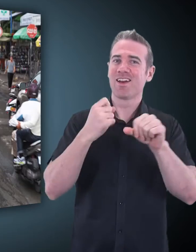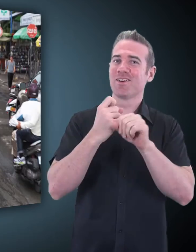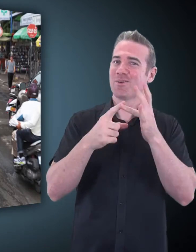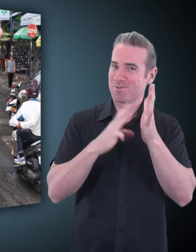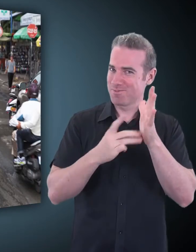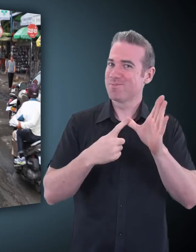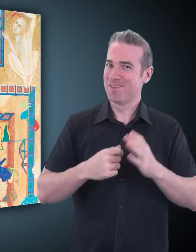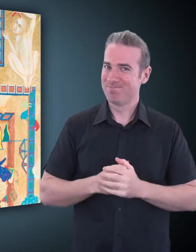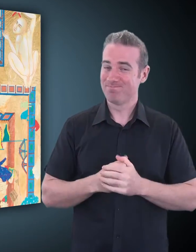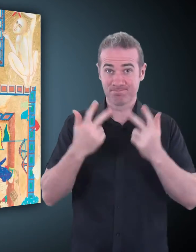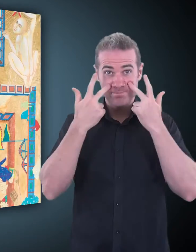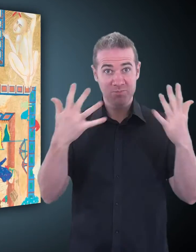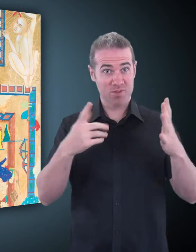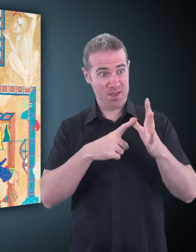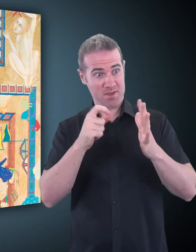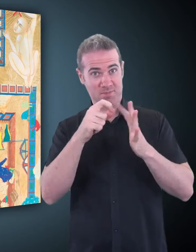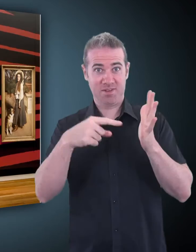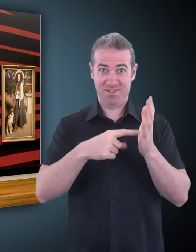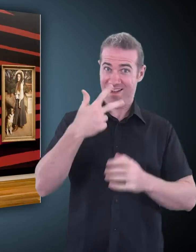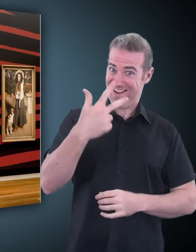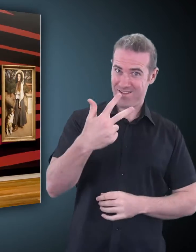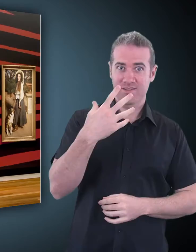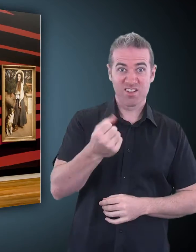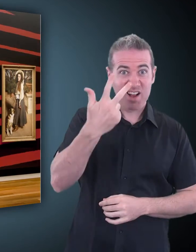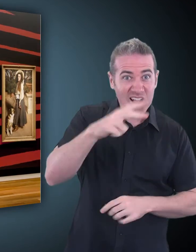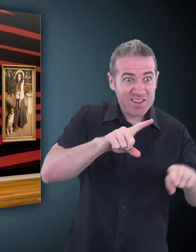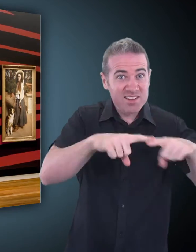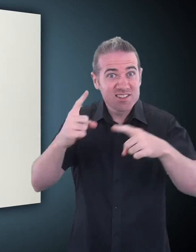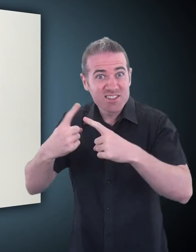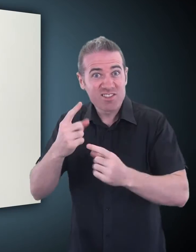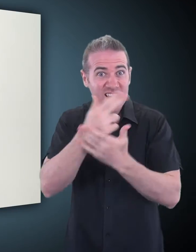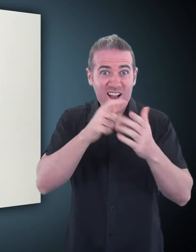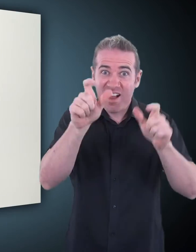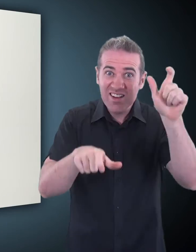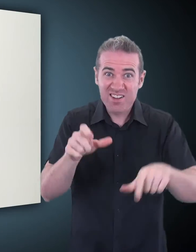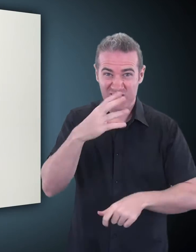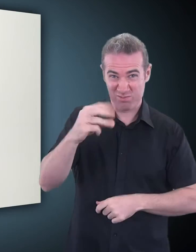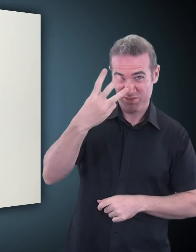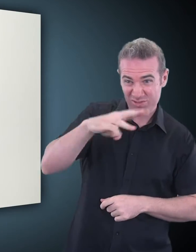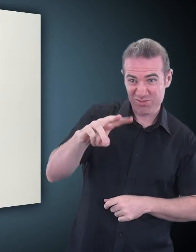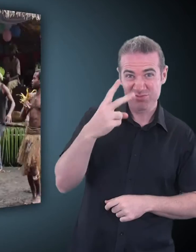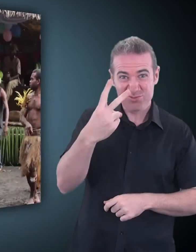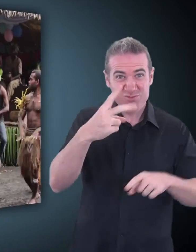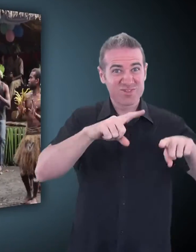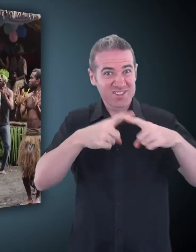APT8 shows over 80 artists coming from 32 different countries. It presents a wealth of ideas to teach us